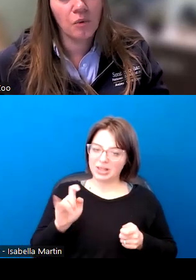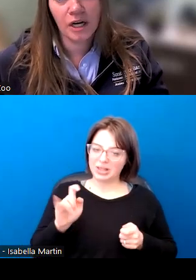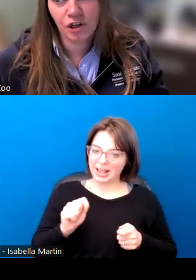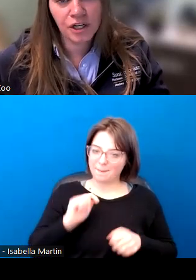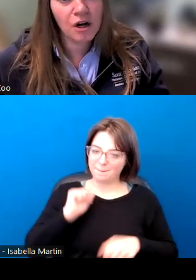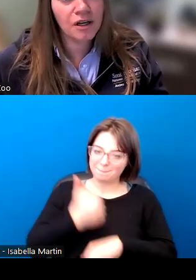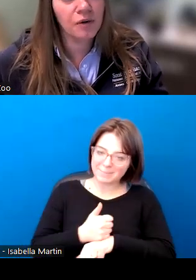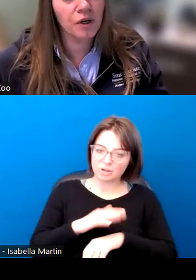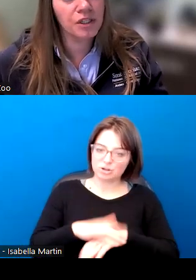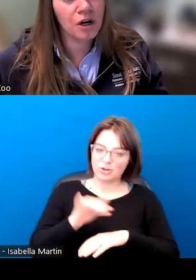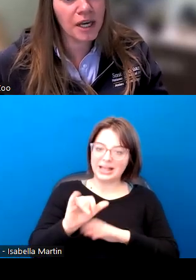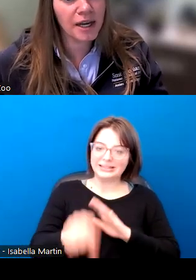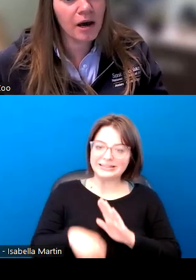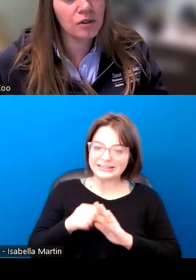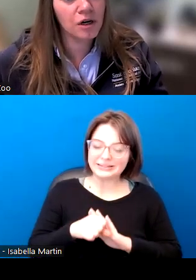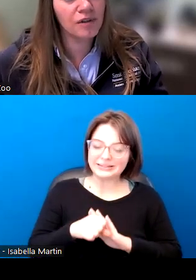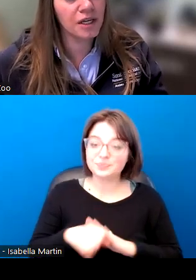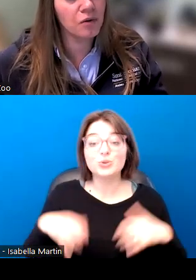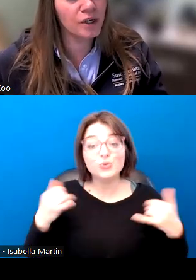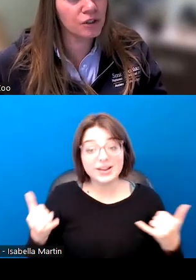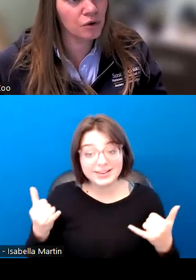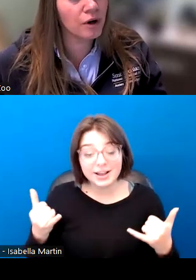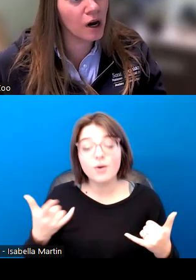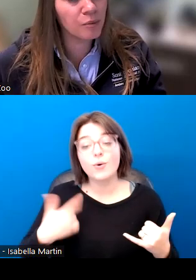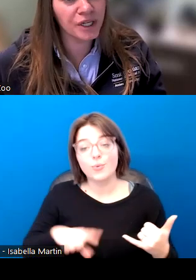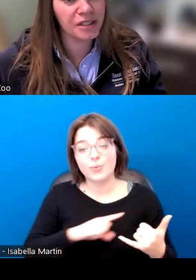we're actually already talking we're going to start getting out of the winter or non-breeding